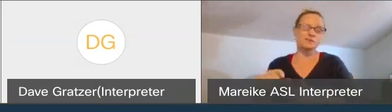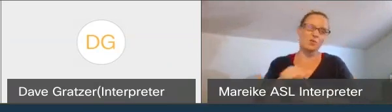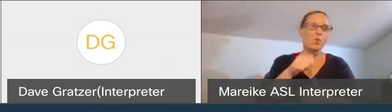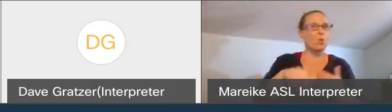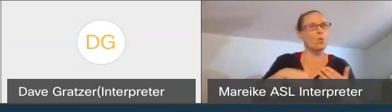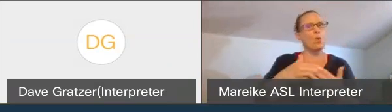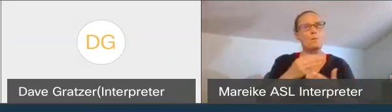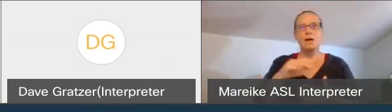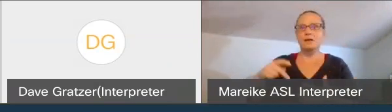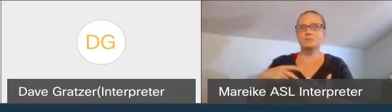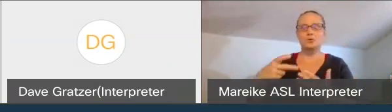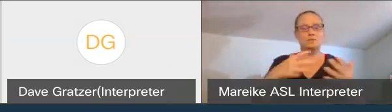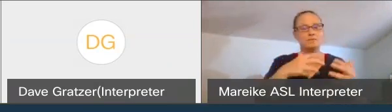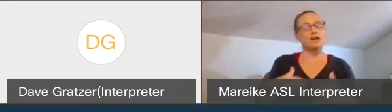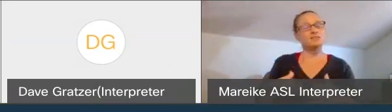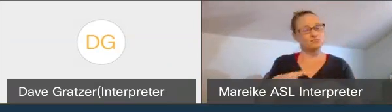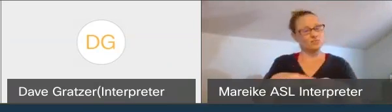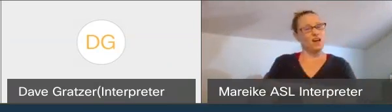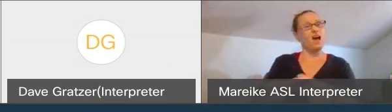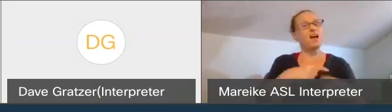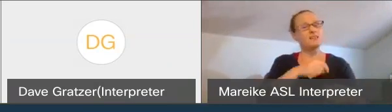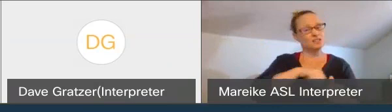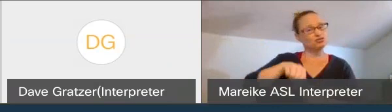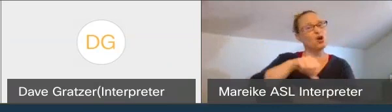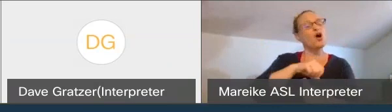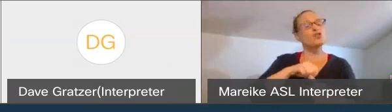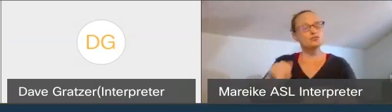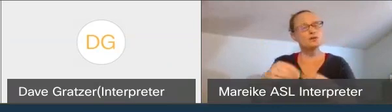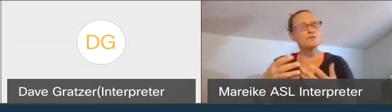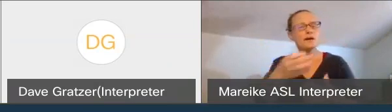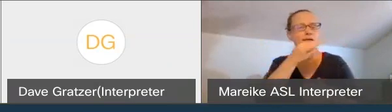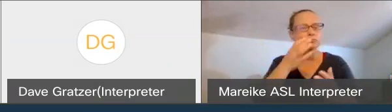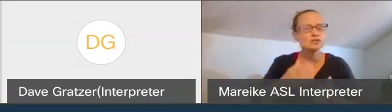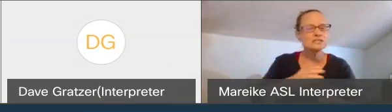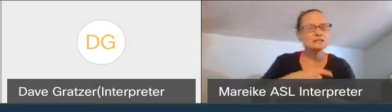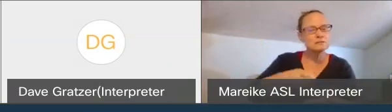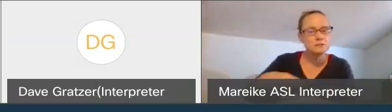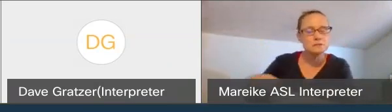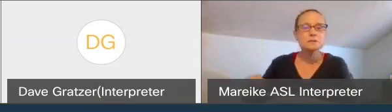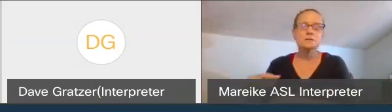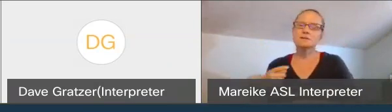Uh, this program really does rely on each partner providing their expertise in their fields, and we're not asking the police department